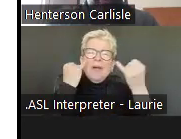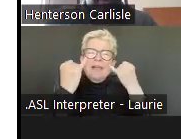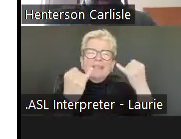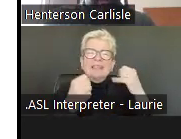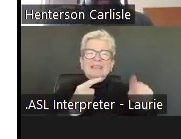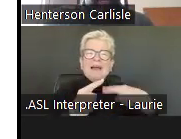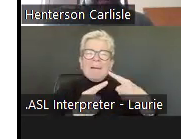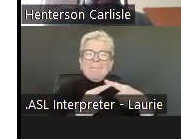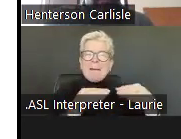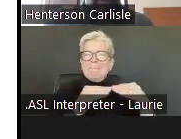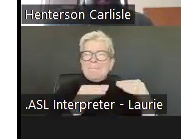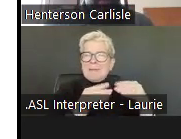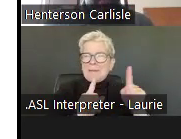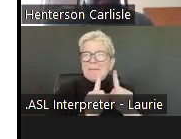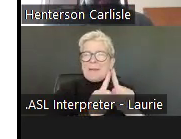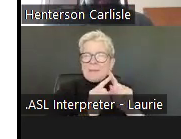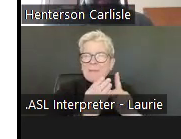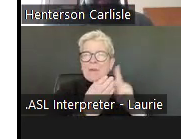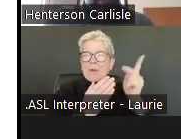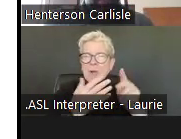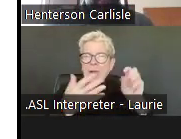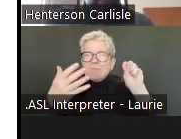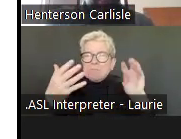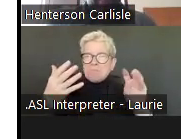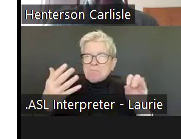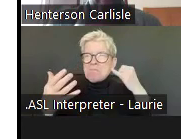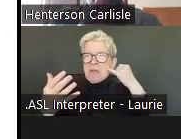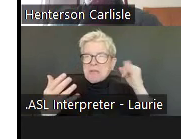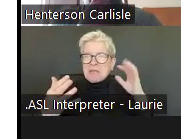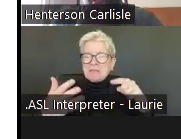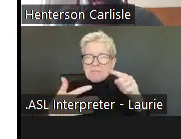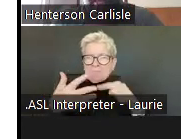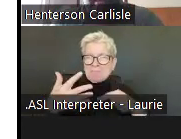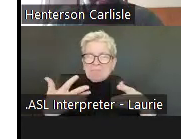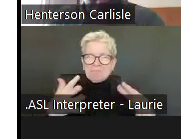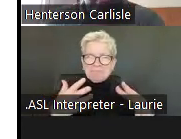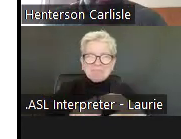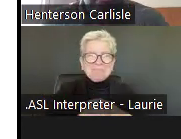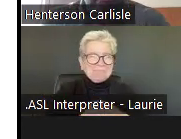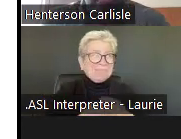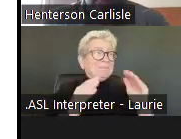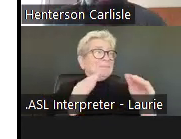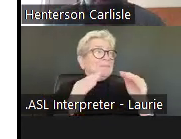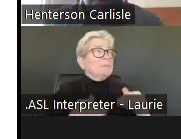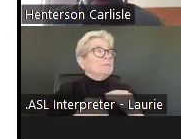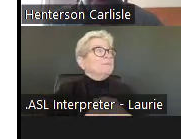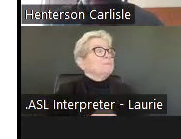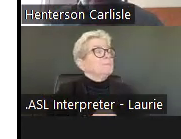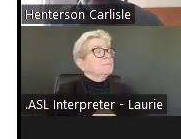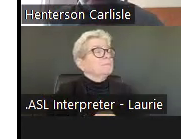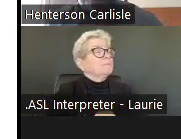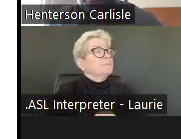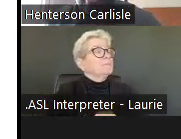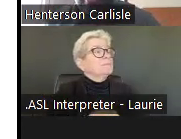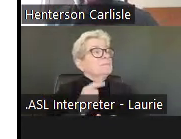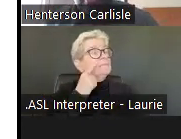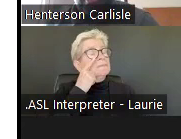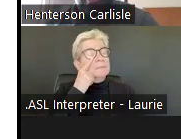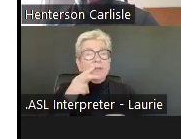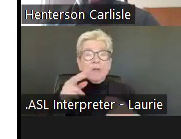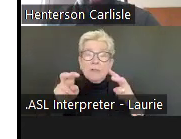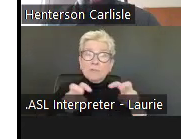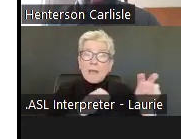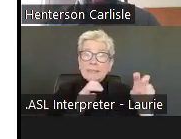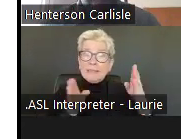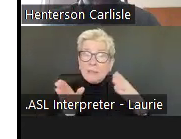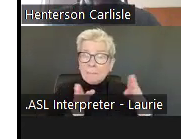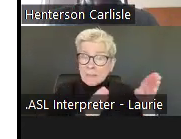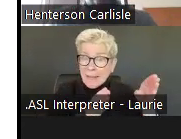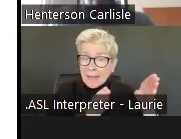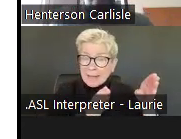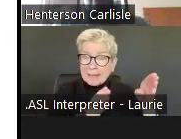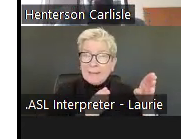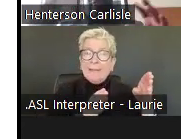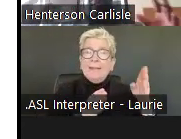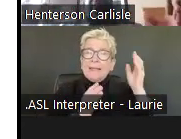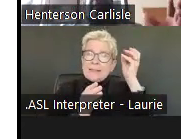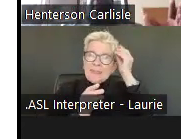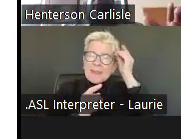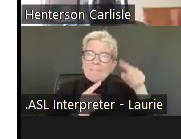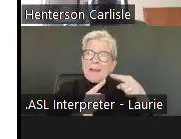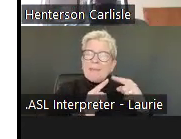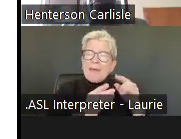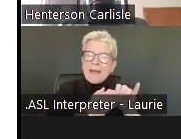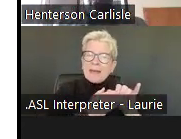programs. Thinking about transition planning.. Again, orientation is just